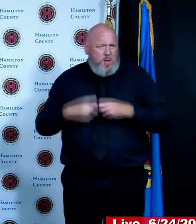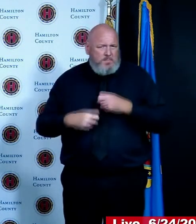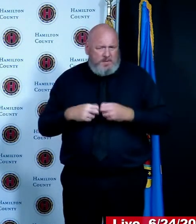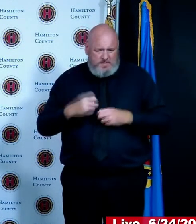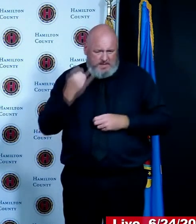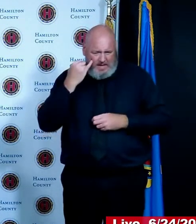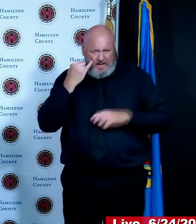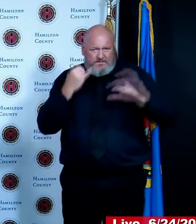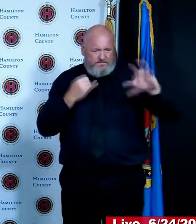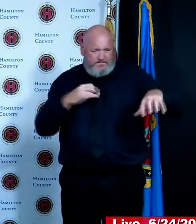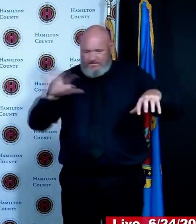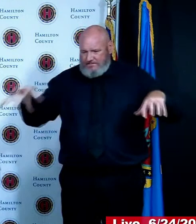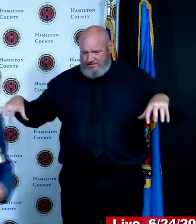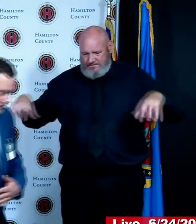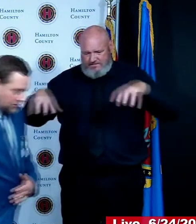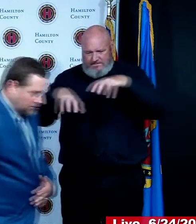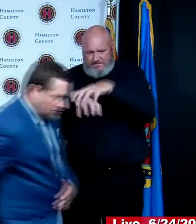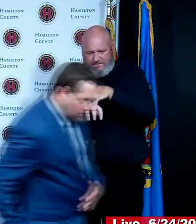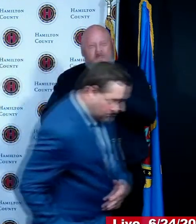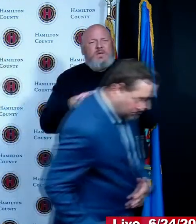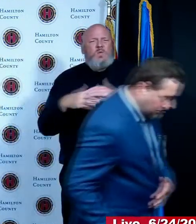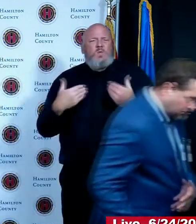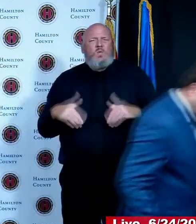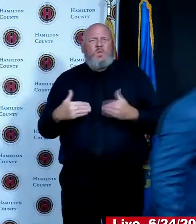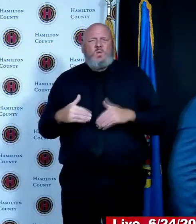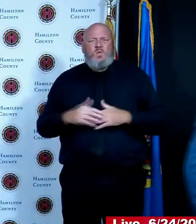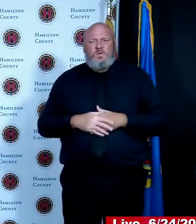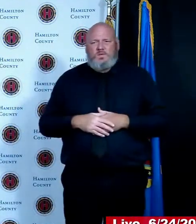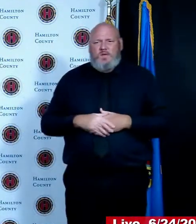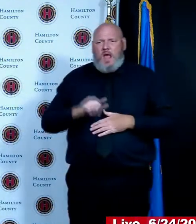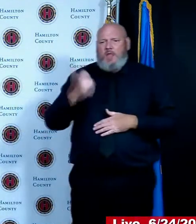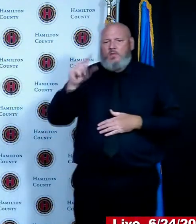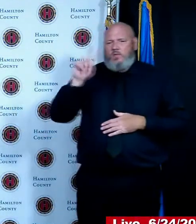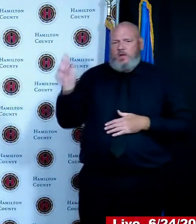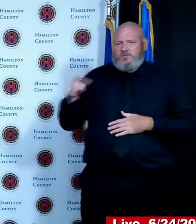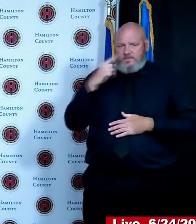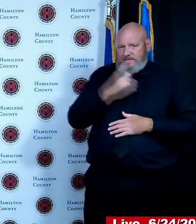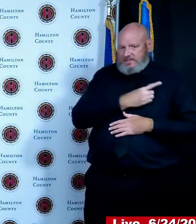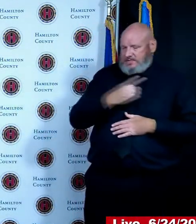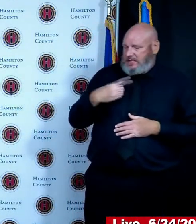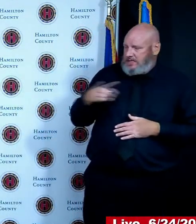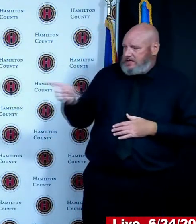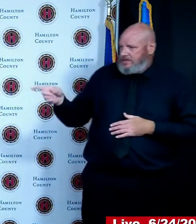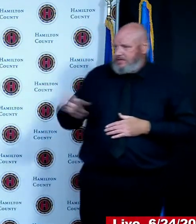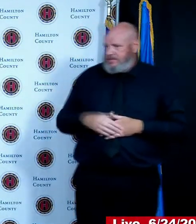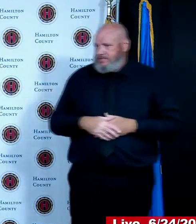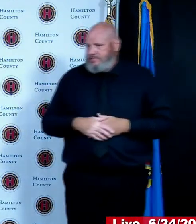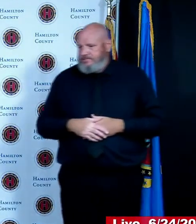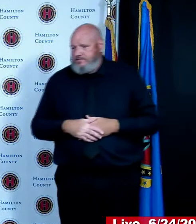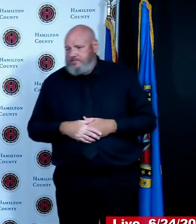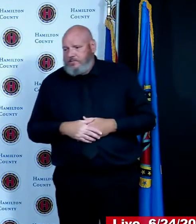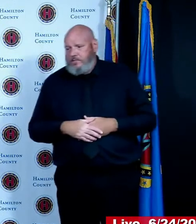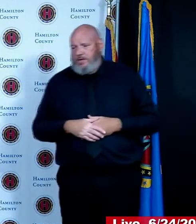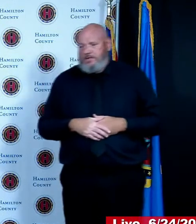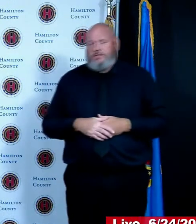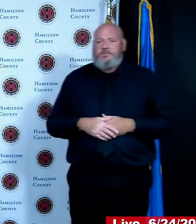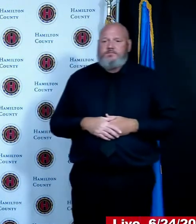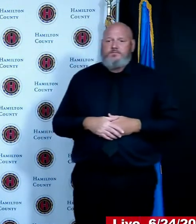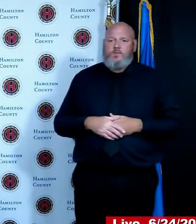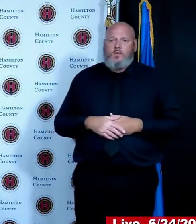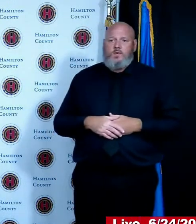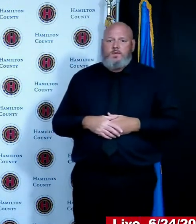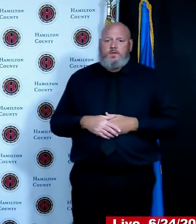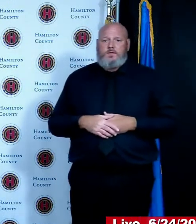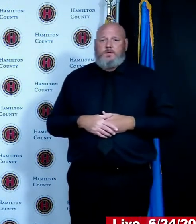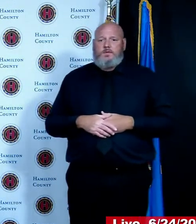if she is able to step back when she gets a chance yes